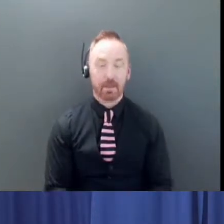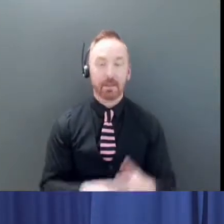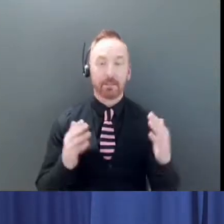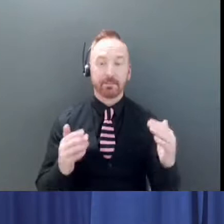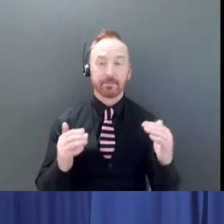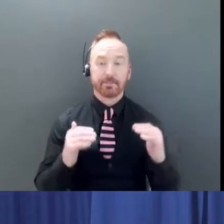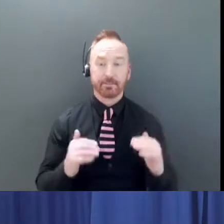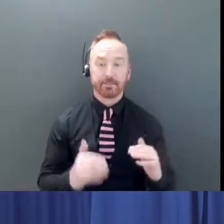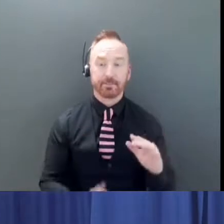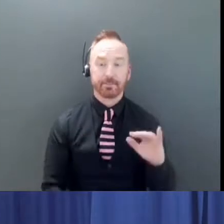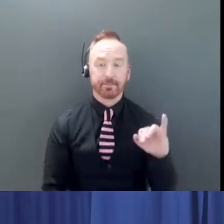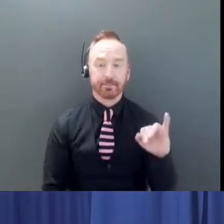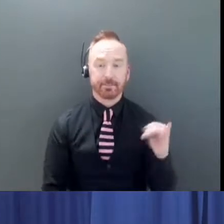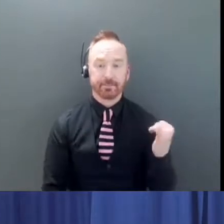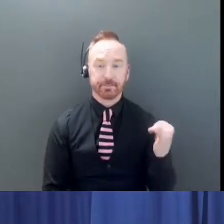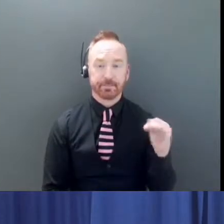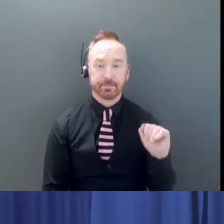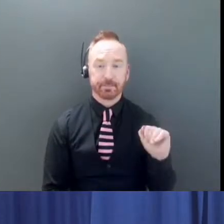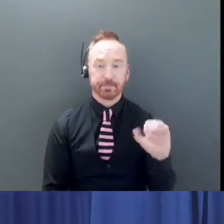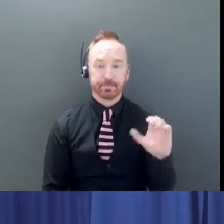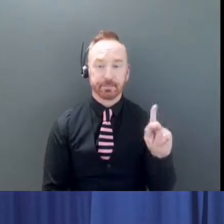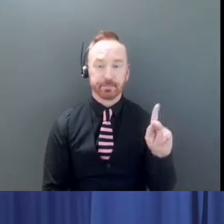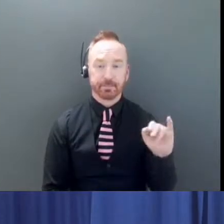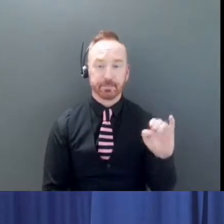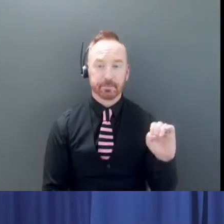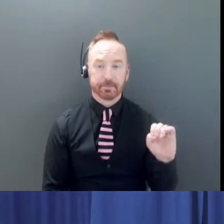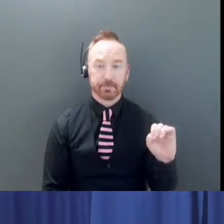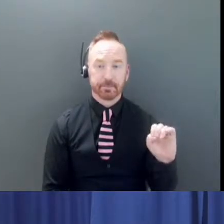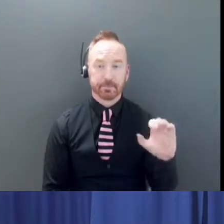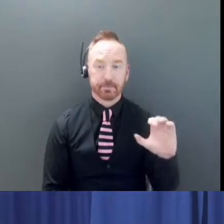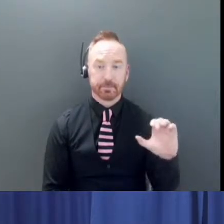We will move now to Jacquie, CBC. Hi.